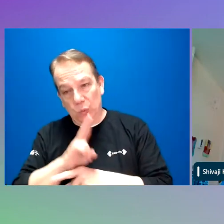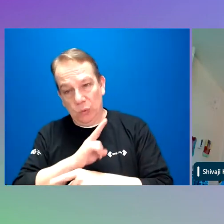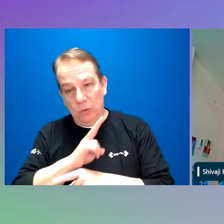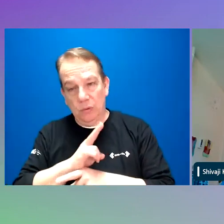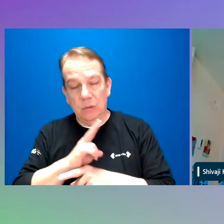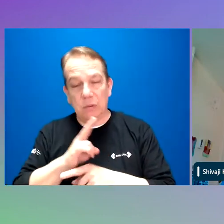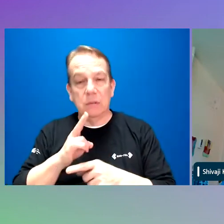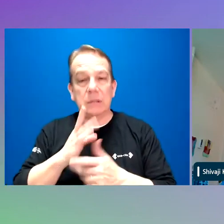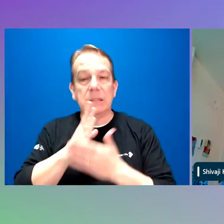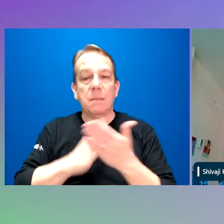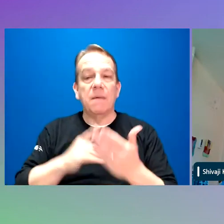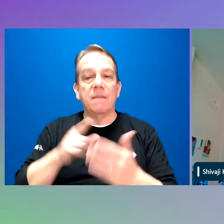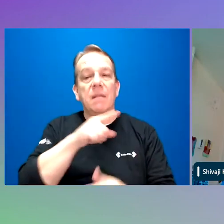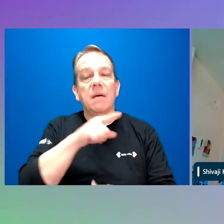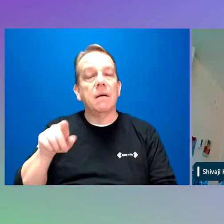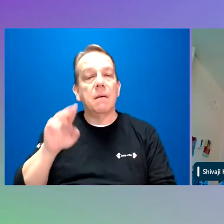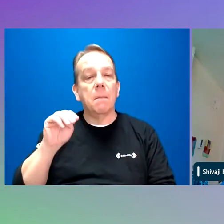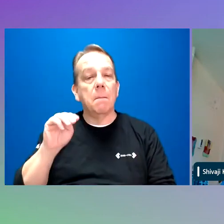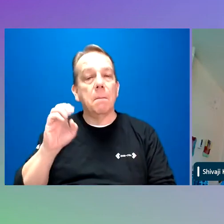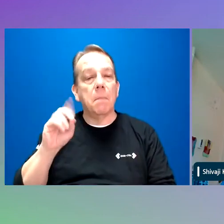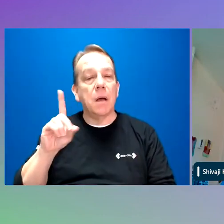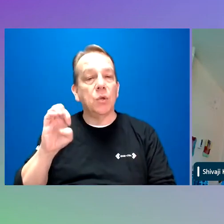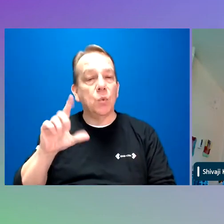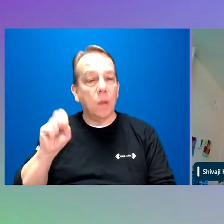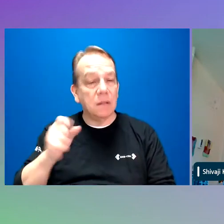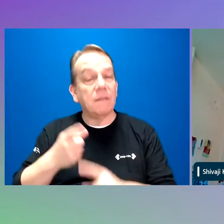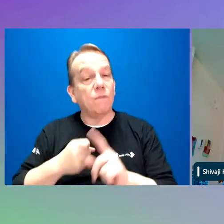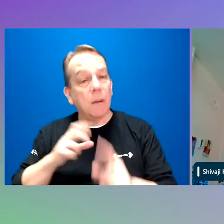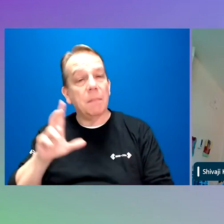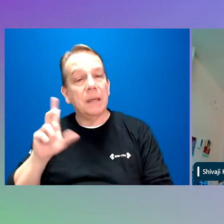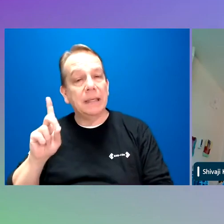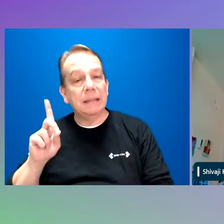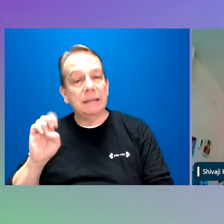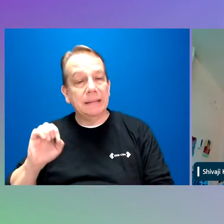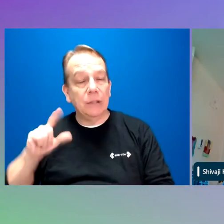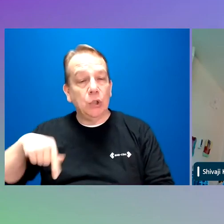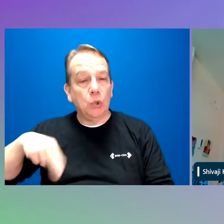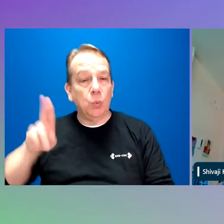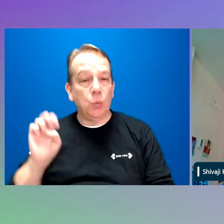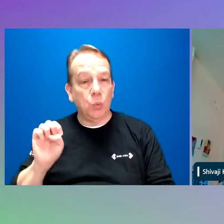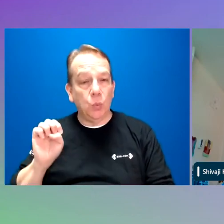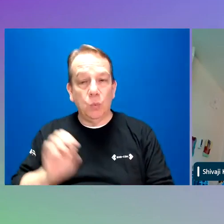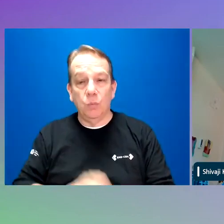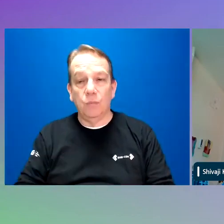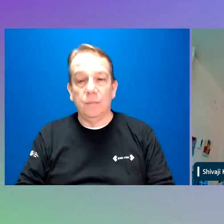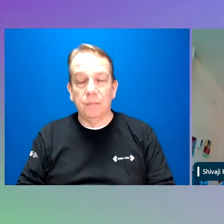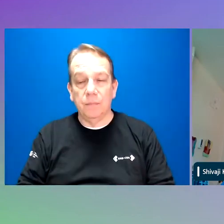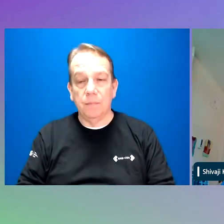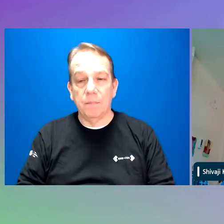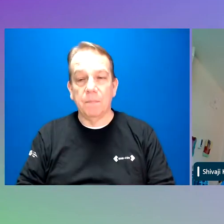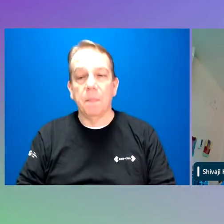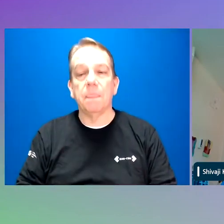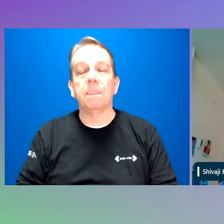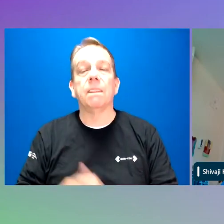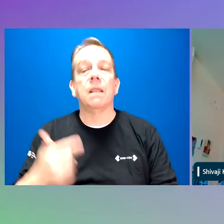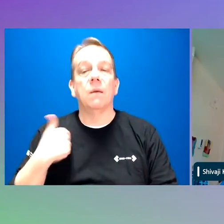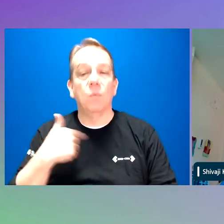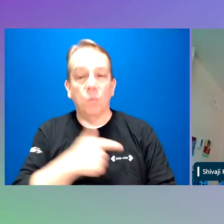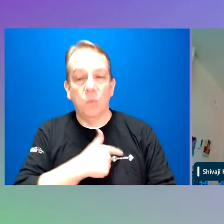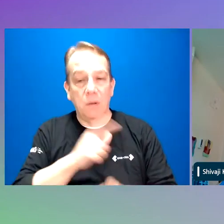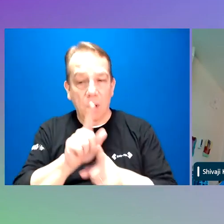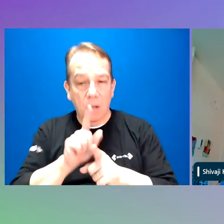also we, um, use our own